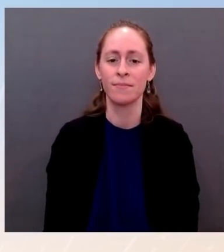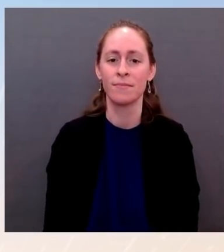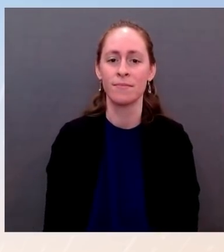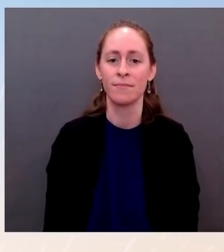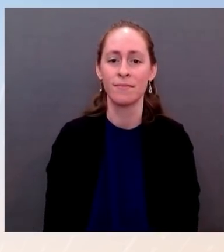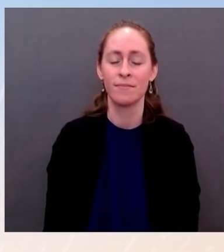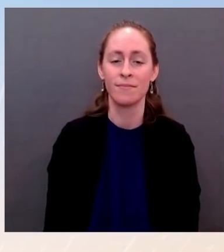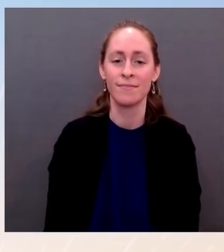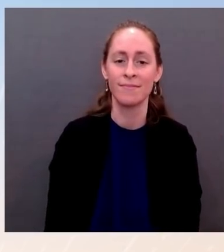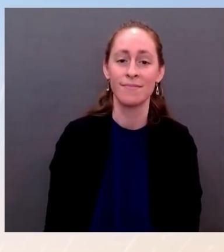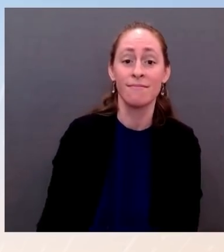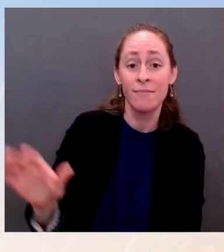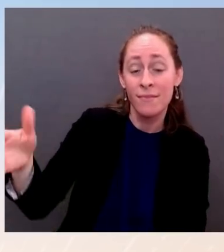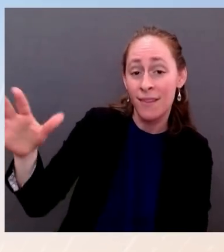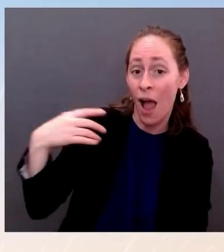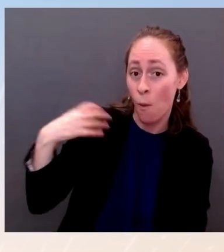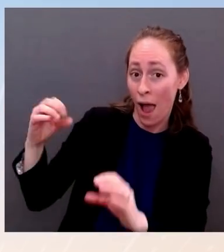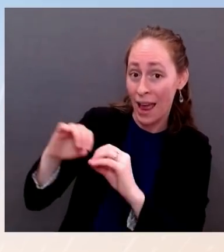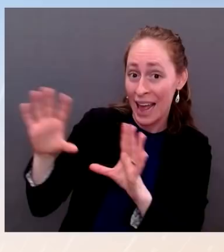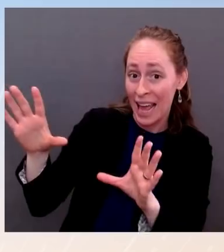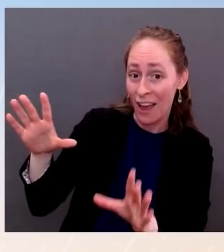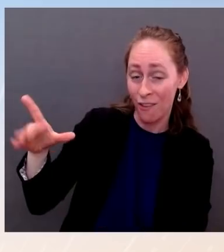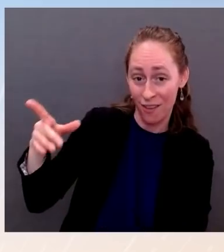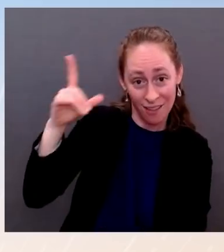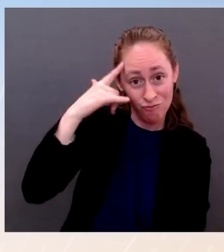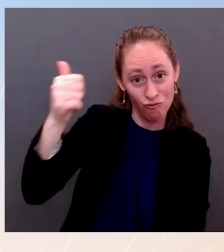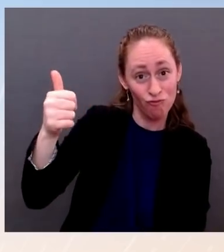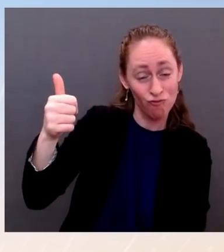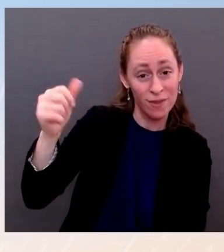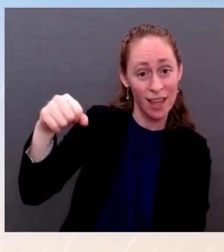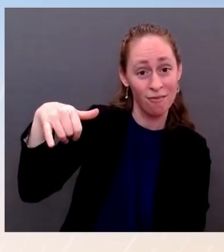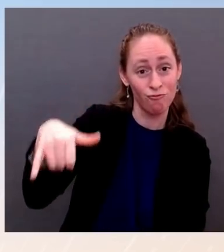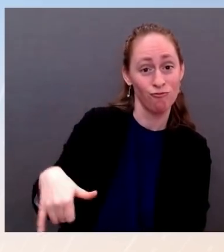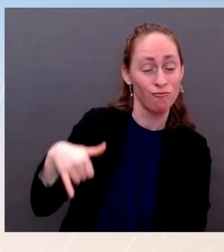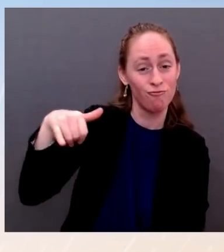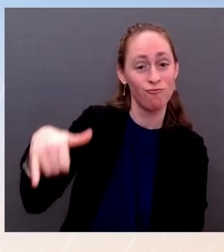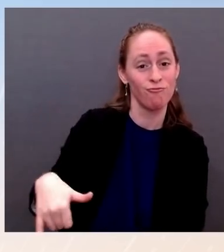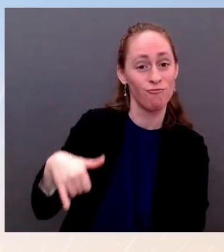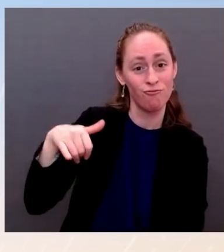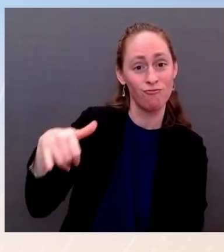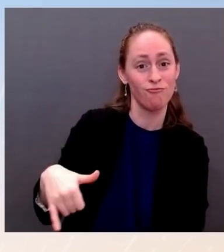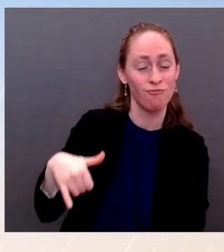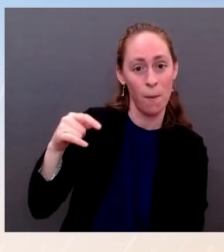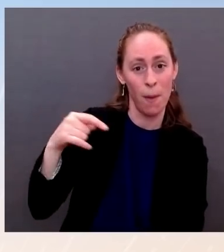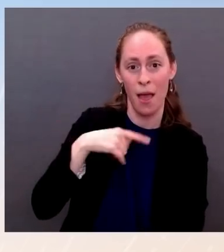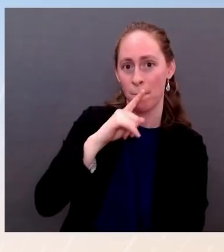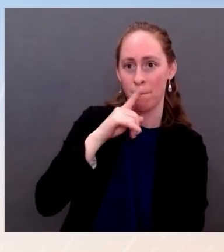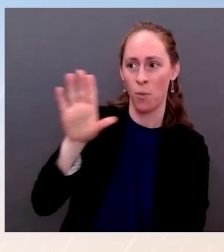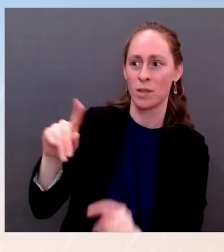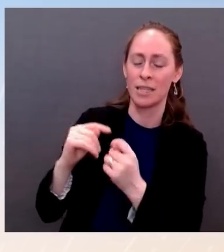I just don't want to get in trouble with your team when we ask you to come back the next time. The Press: Can we get a read on the pool situation? Ms. Psaki: Absolutely.